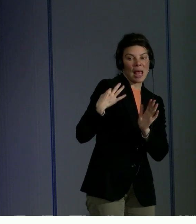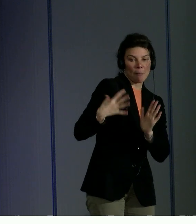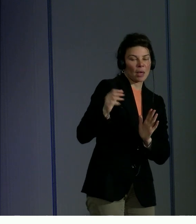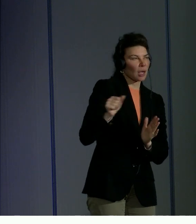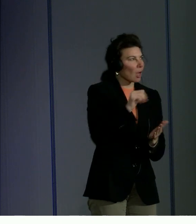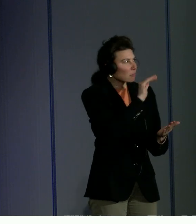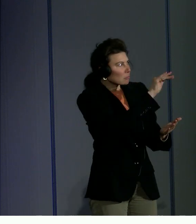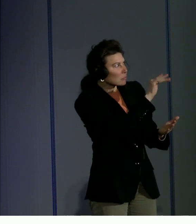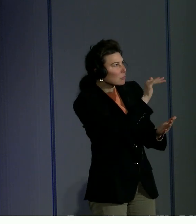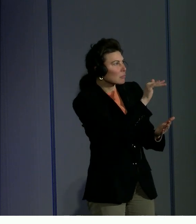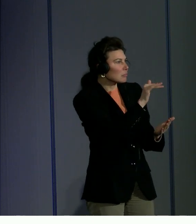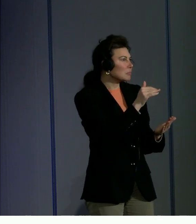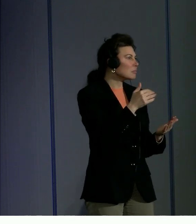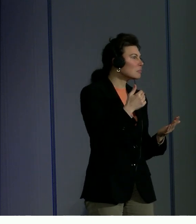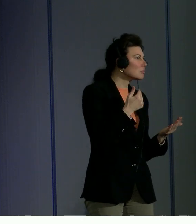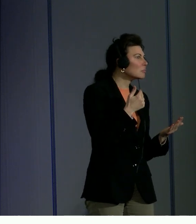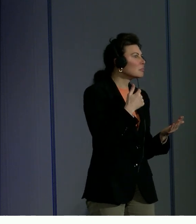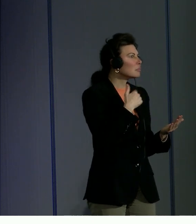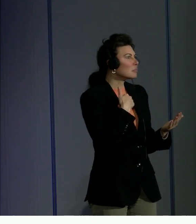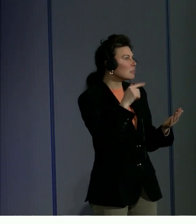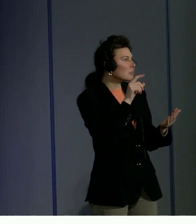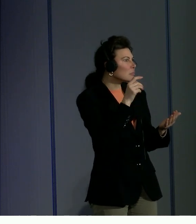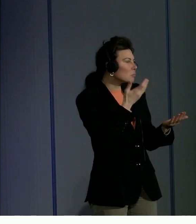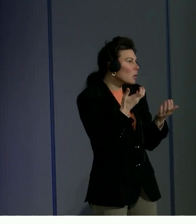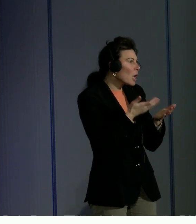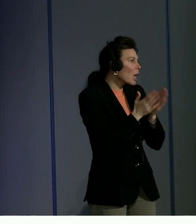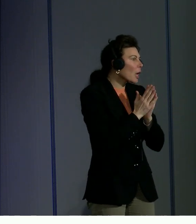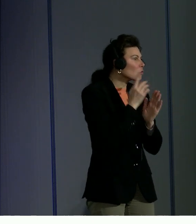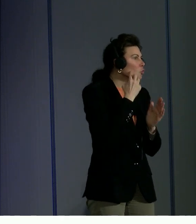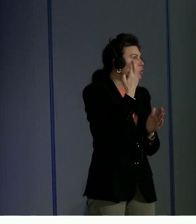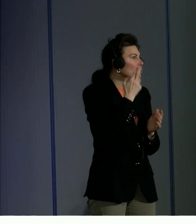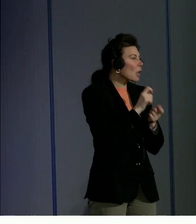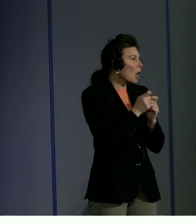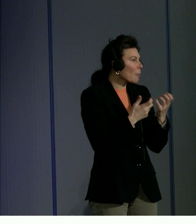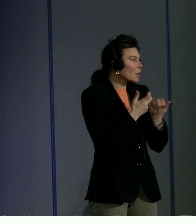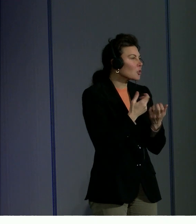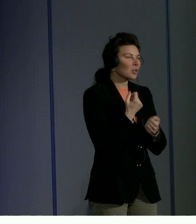about the process and request reasonable accommodation to make it easy to find.